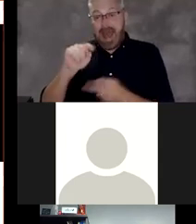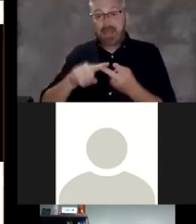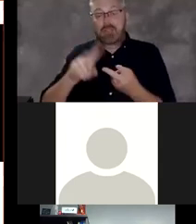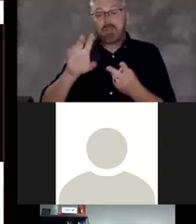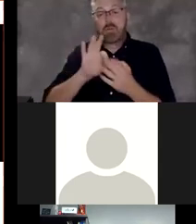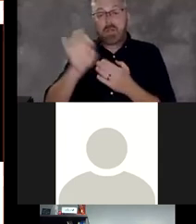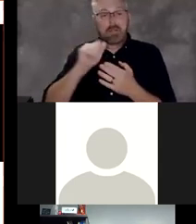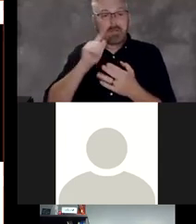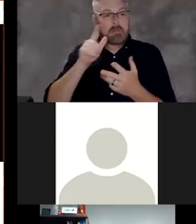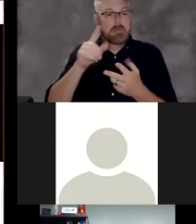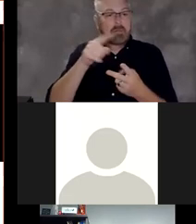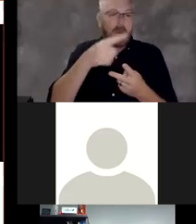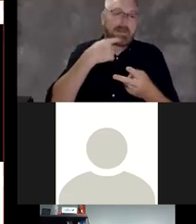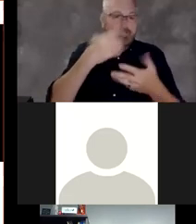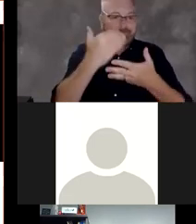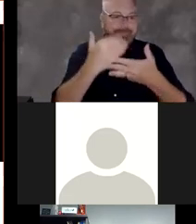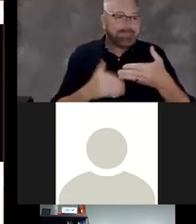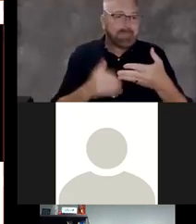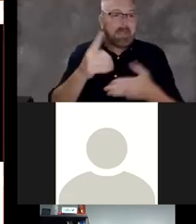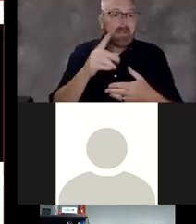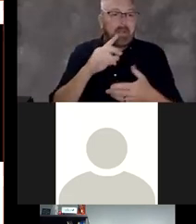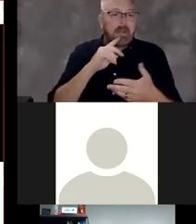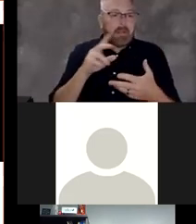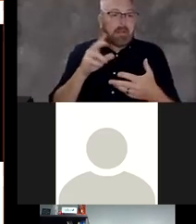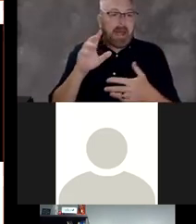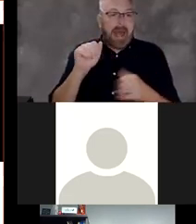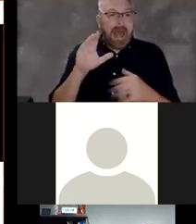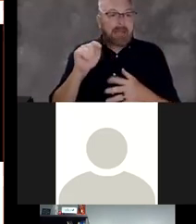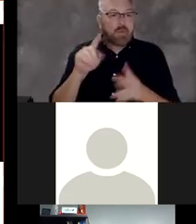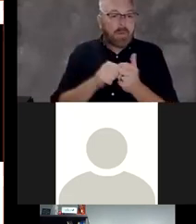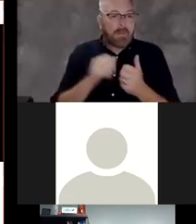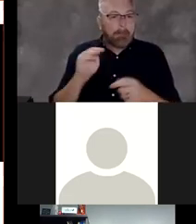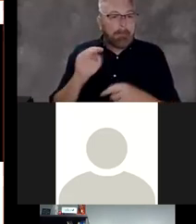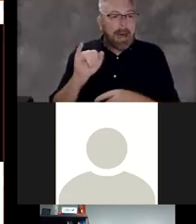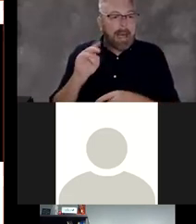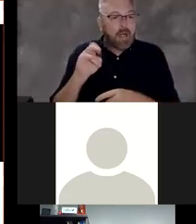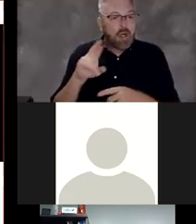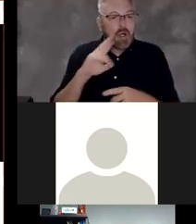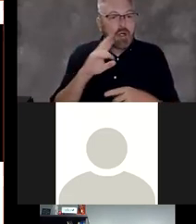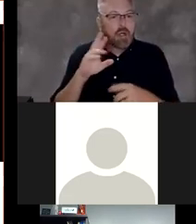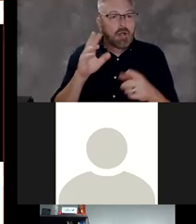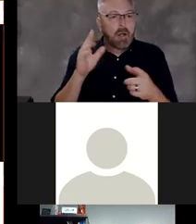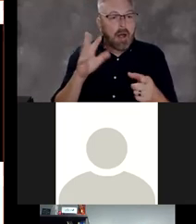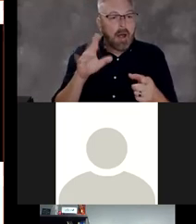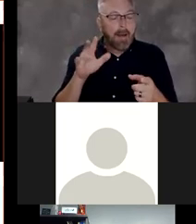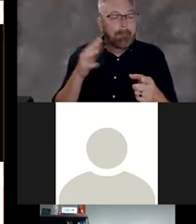FOUR COUNTS OF LASCIVIOUS ACTS WITH A MINOR, AND THE QUESTION